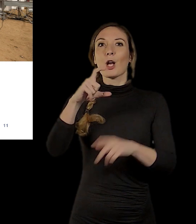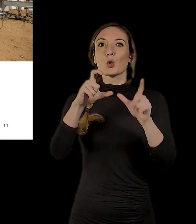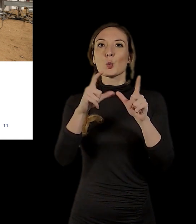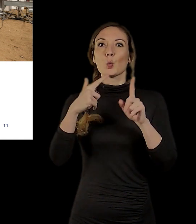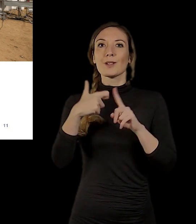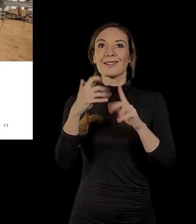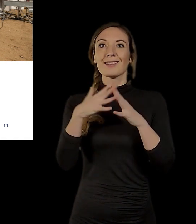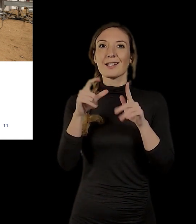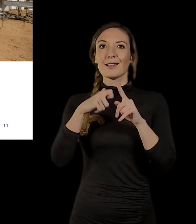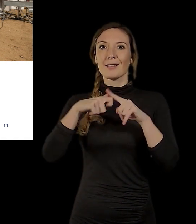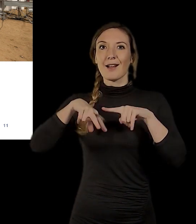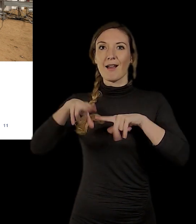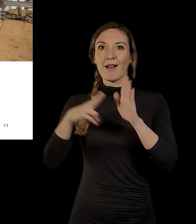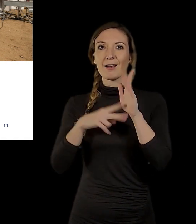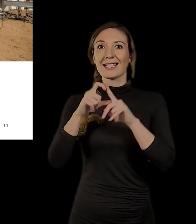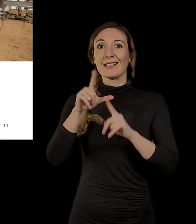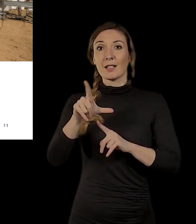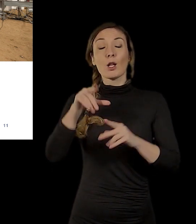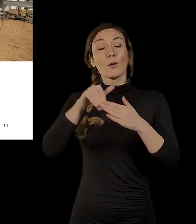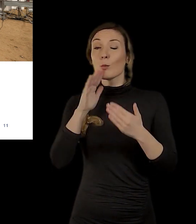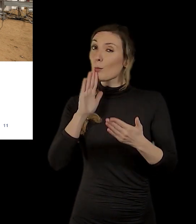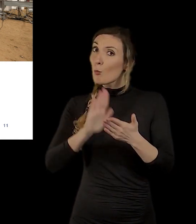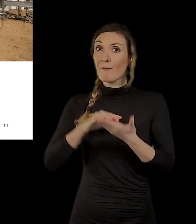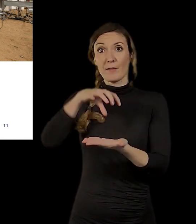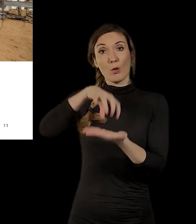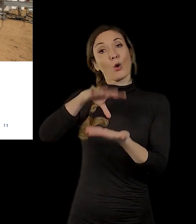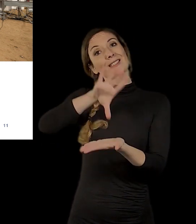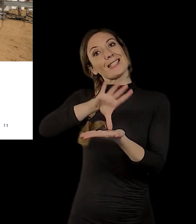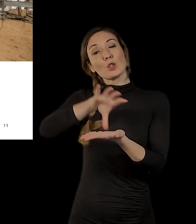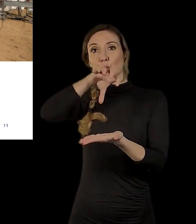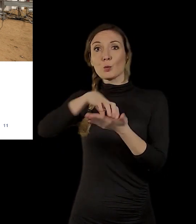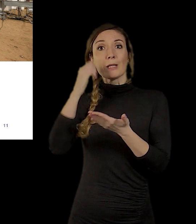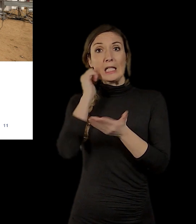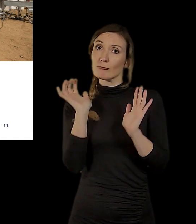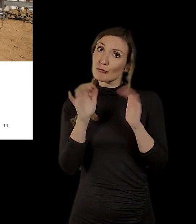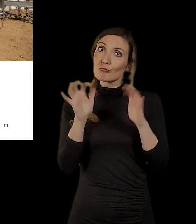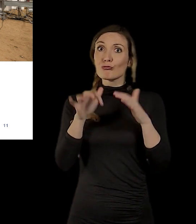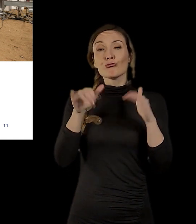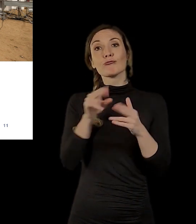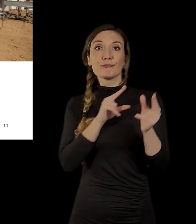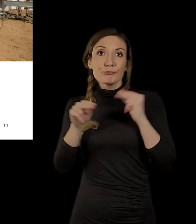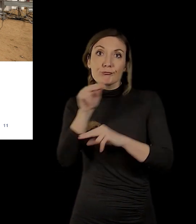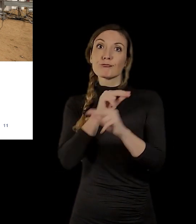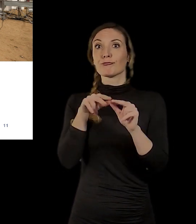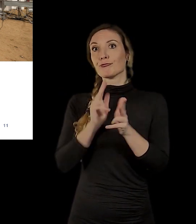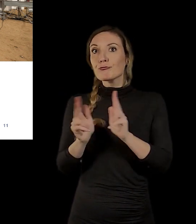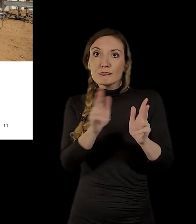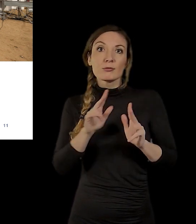that we had. And thus we are able to learn about other ideas, what else people would like there.